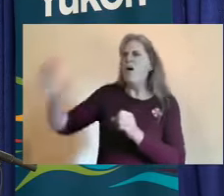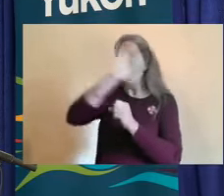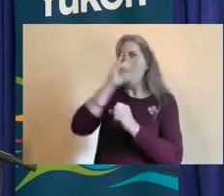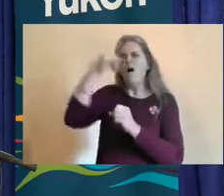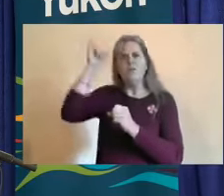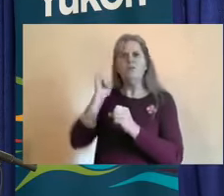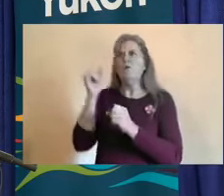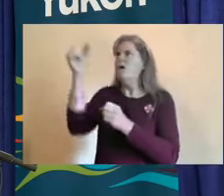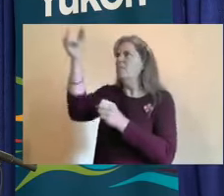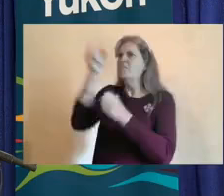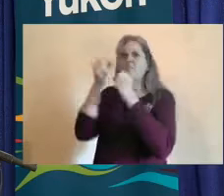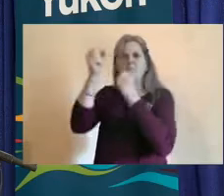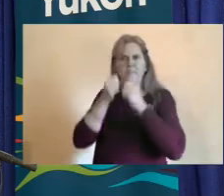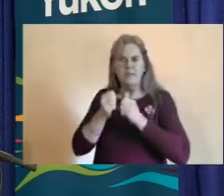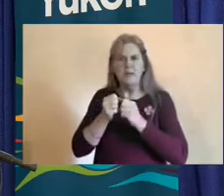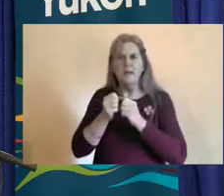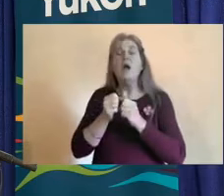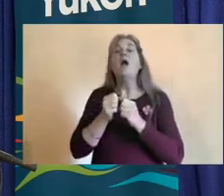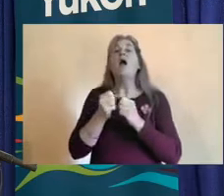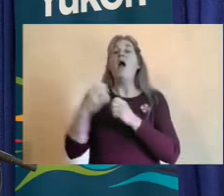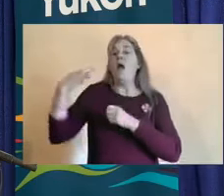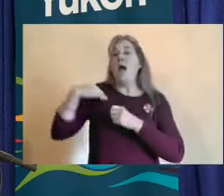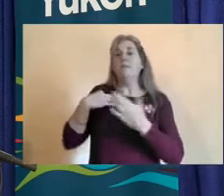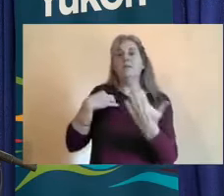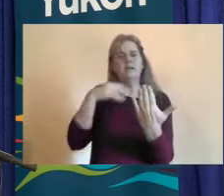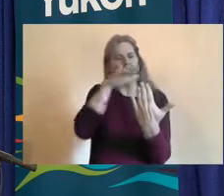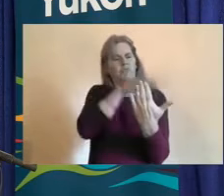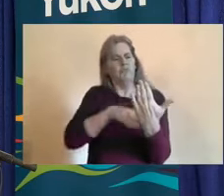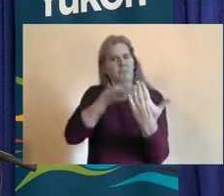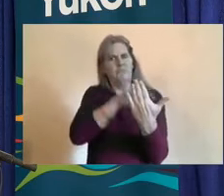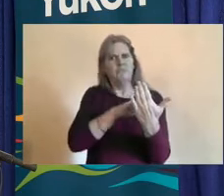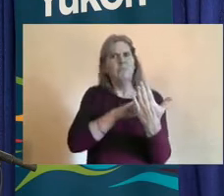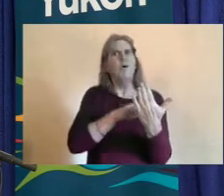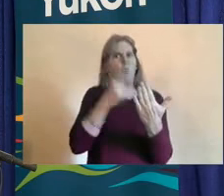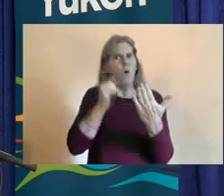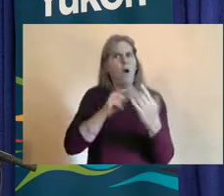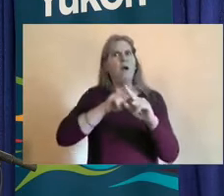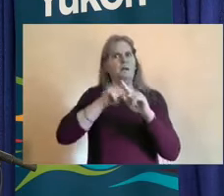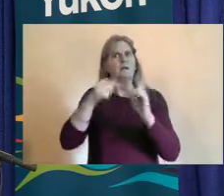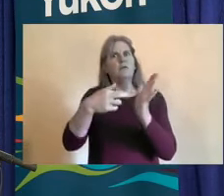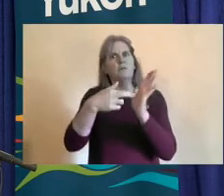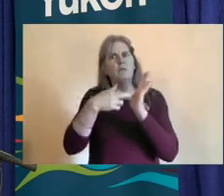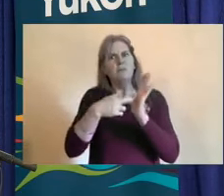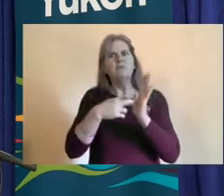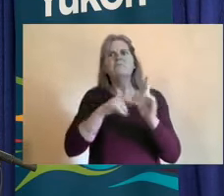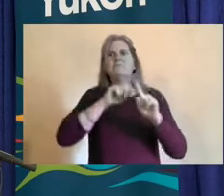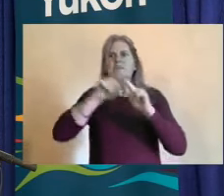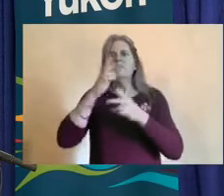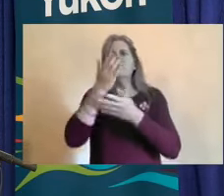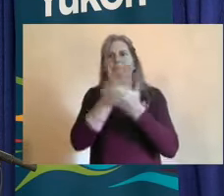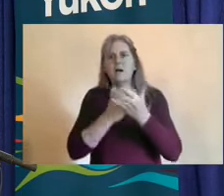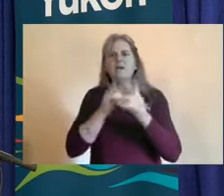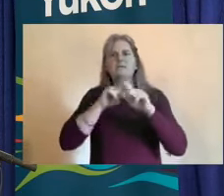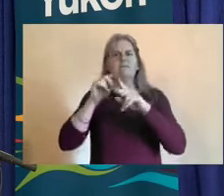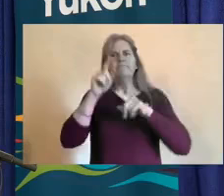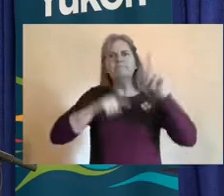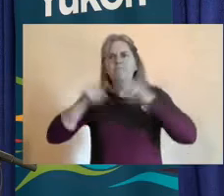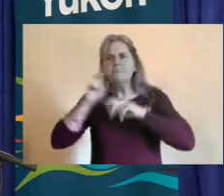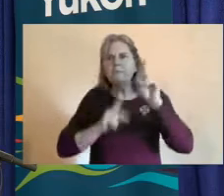apply. When we screen the applications we will really look for that representation. We are also working with community partners, to make sure